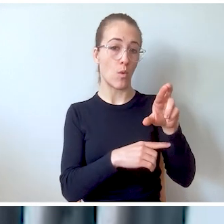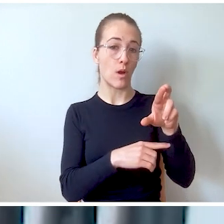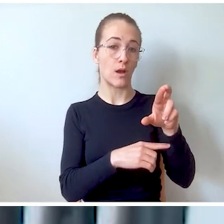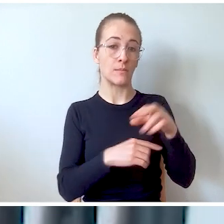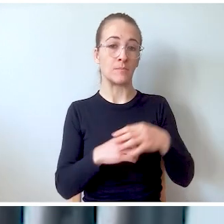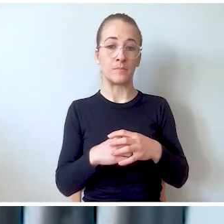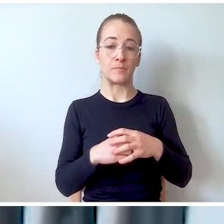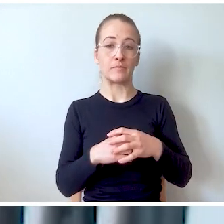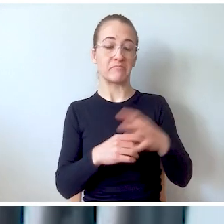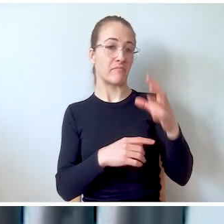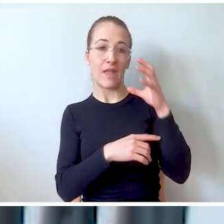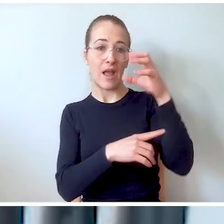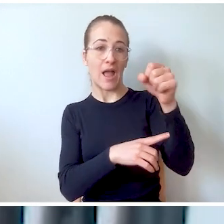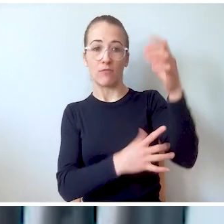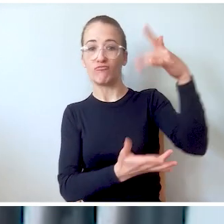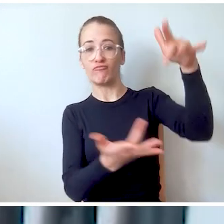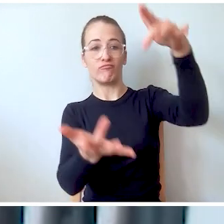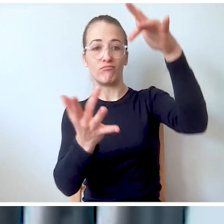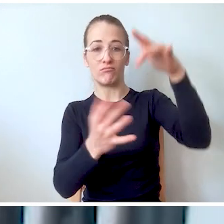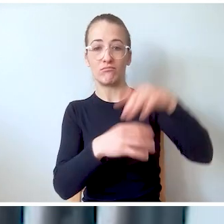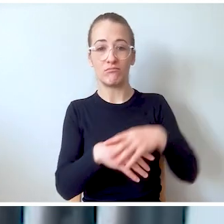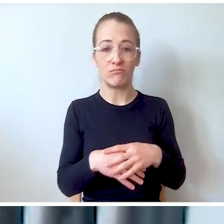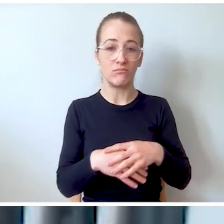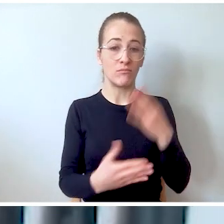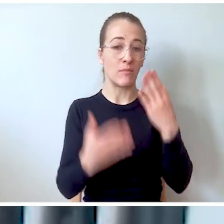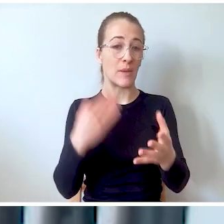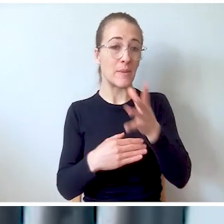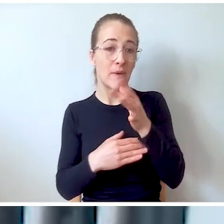or just out in public, there might be a mother with a child.